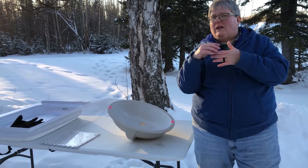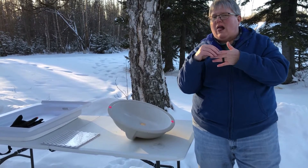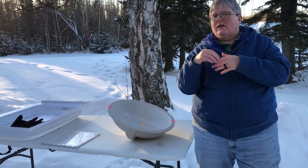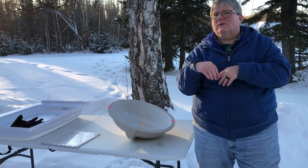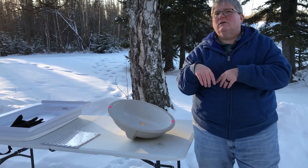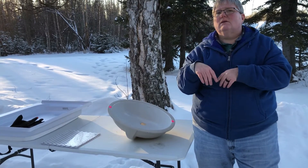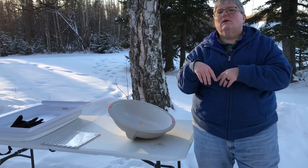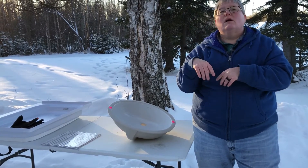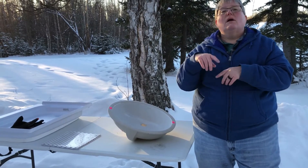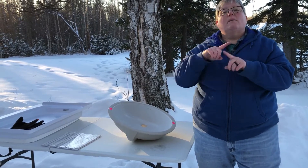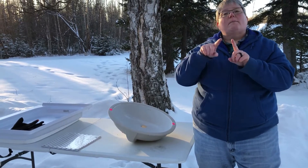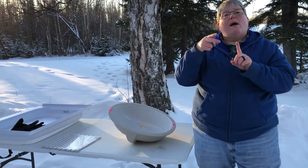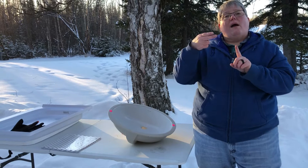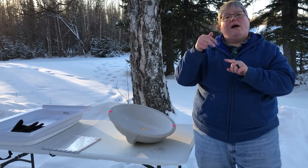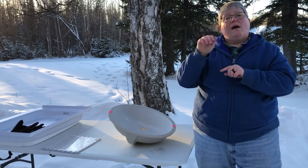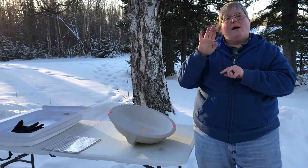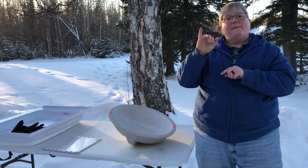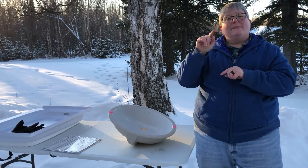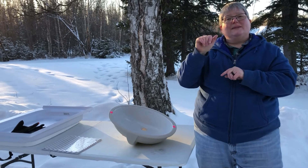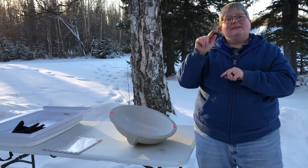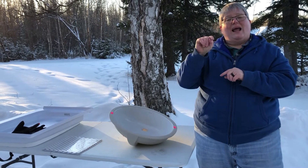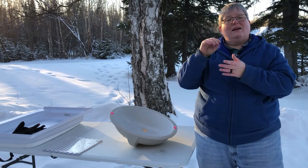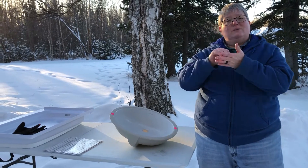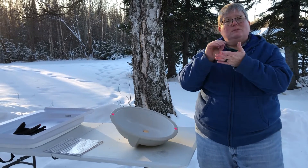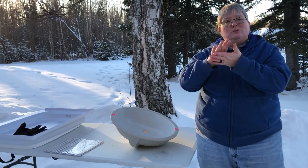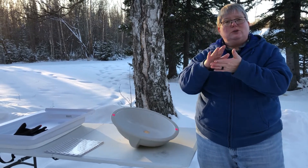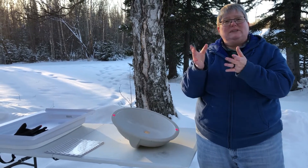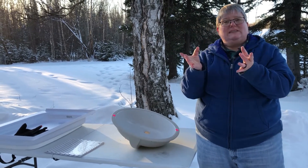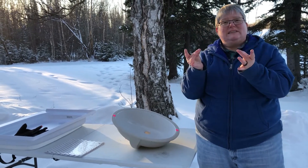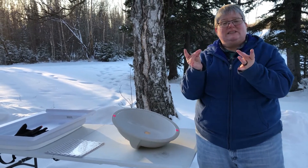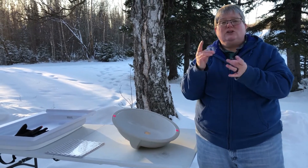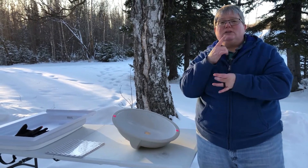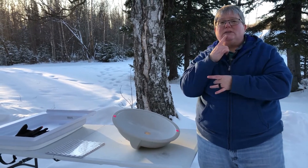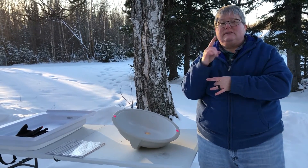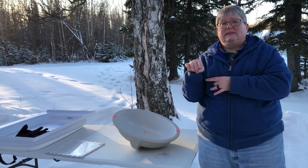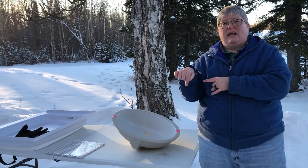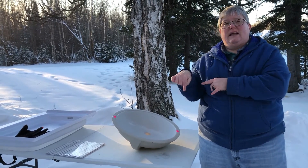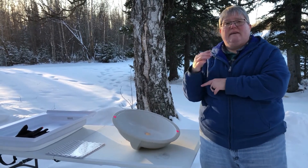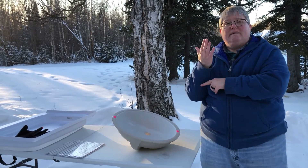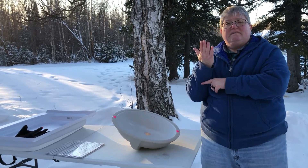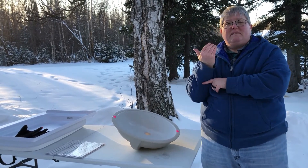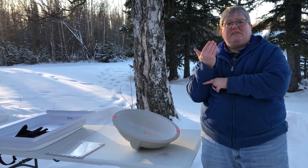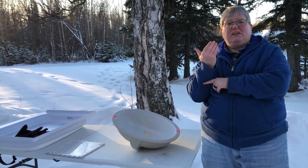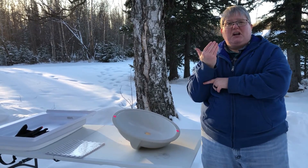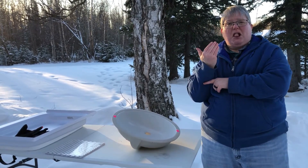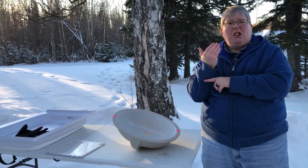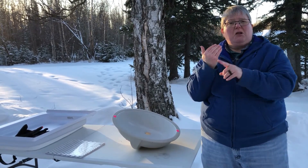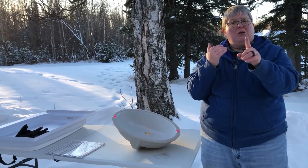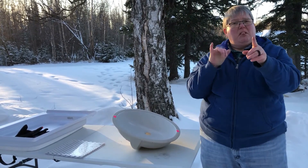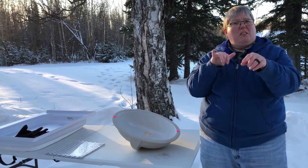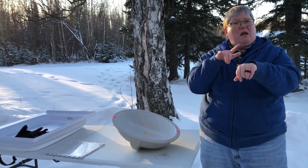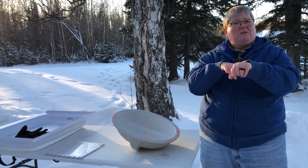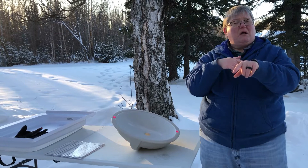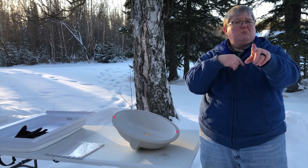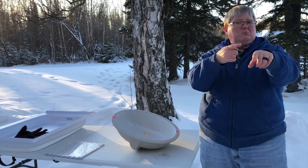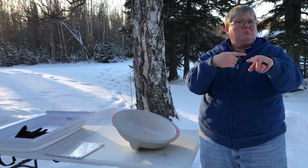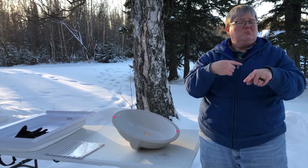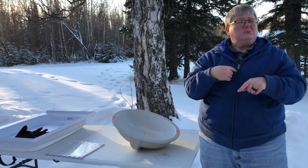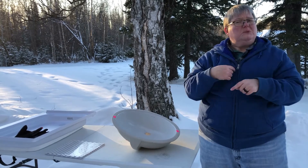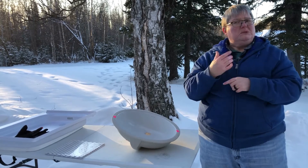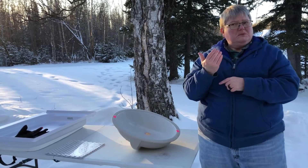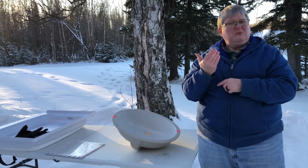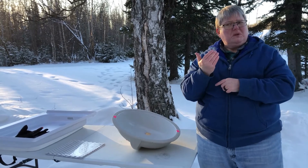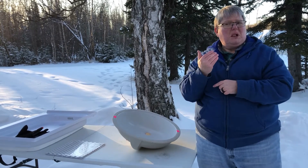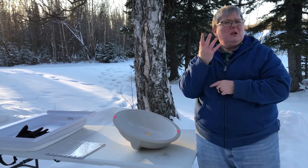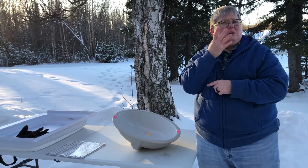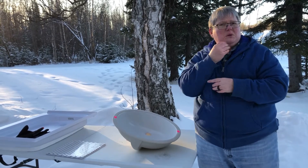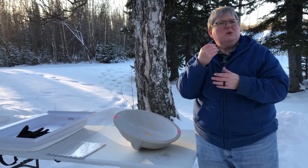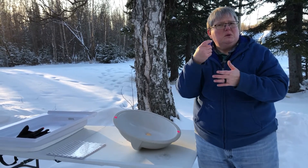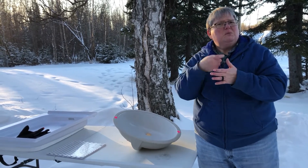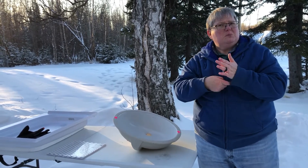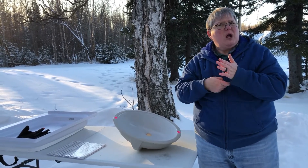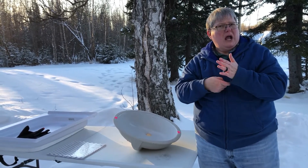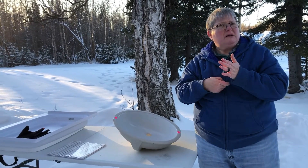$40, but Habitat had put a sticker that said $15. And at the time I said, "Summer $15".